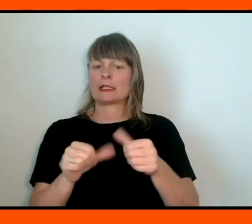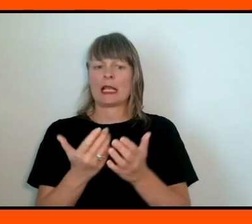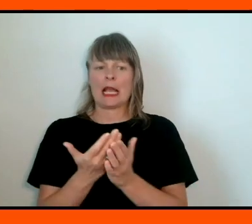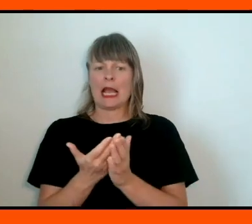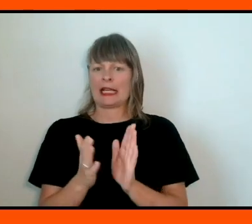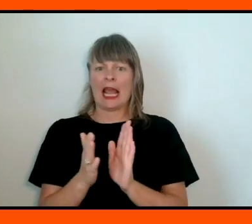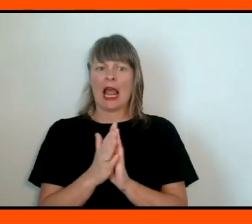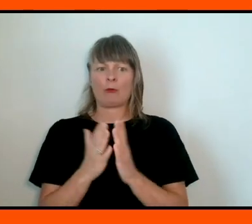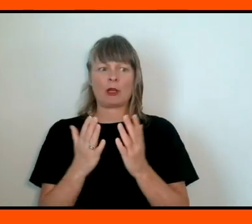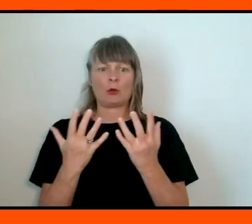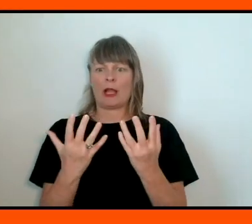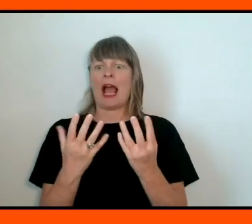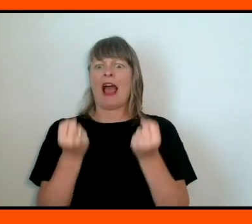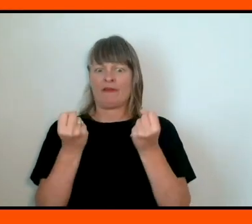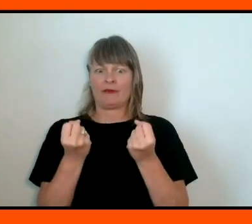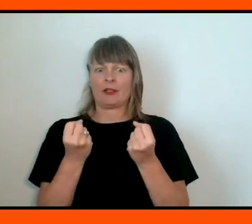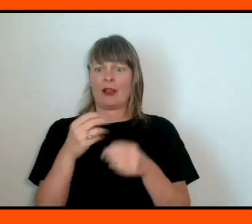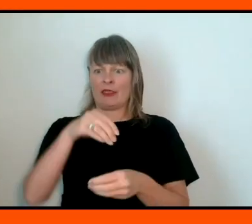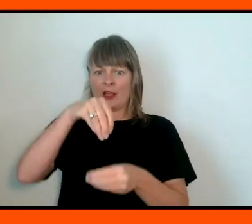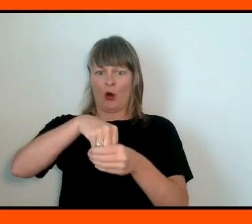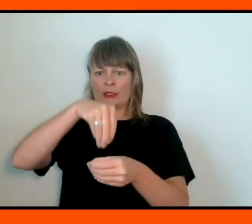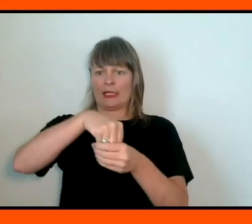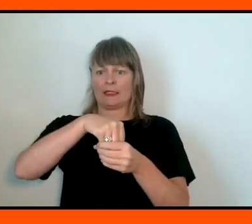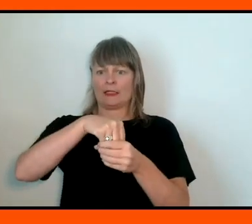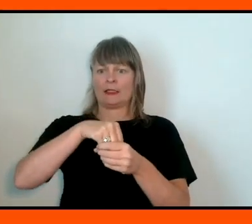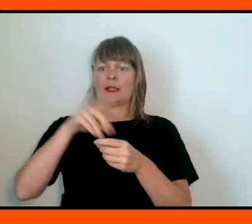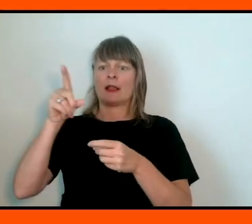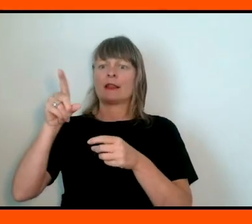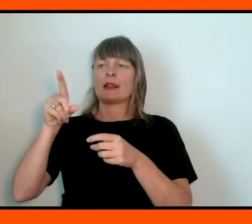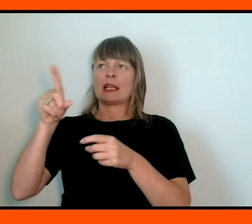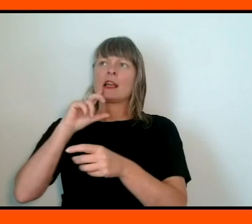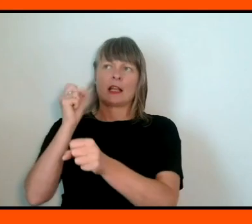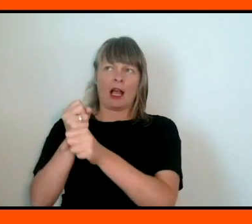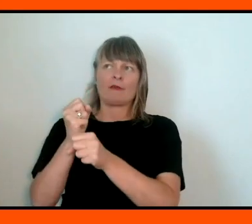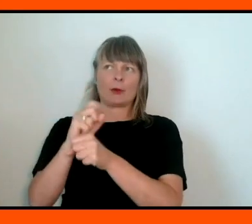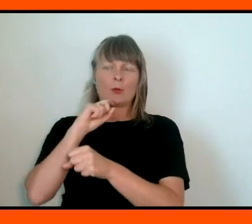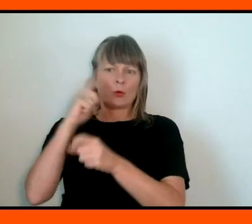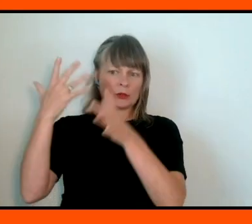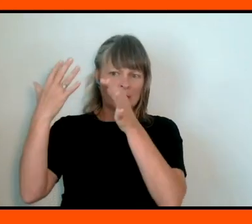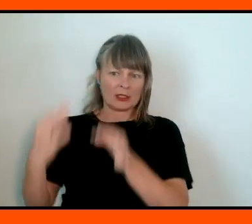and the Australian government being the one who will determine the content of the 2026 Census,